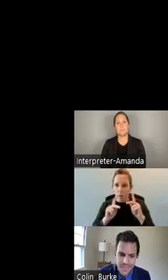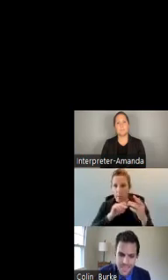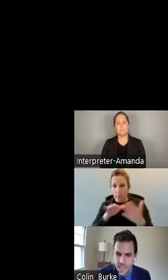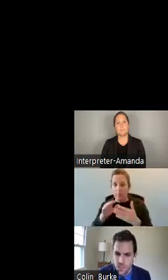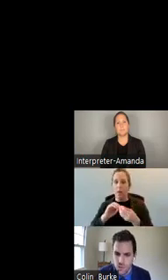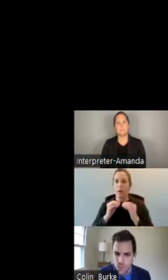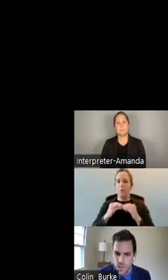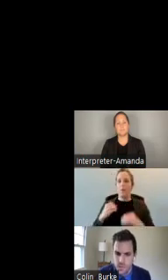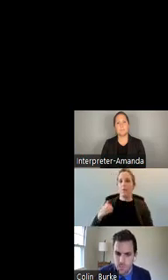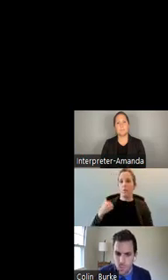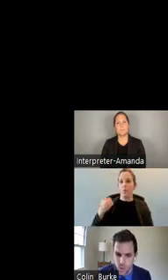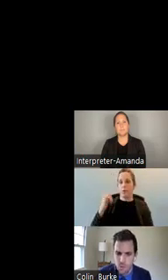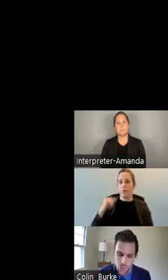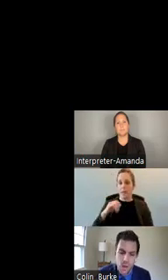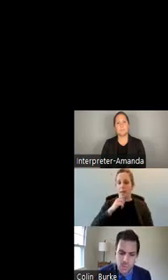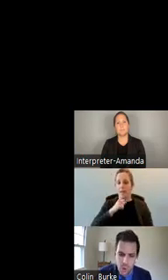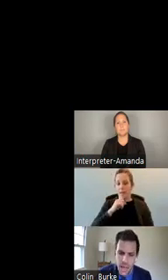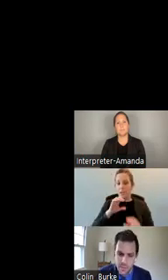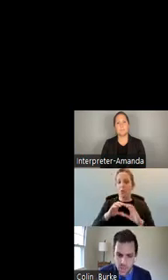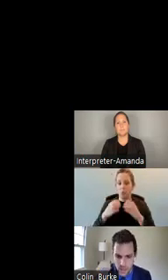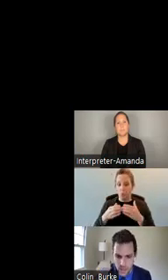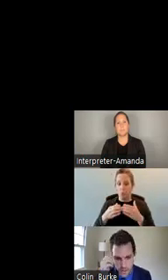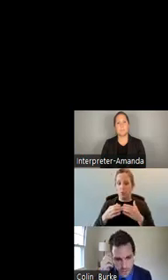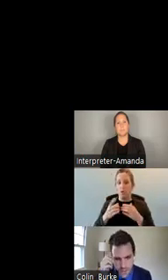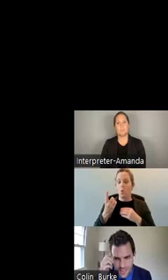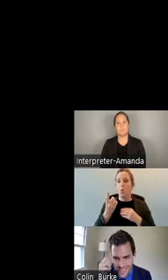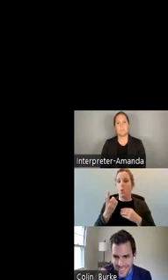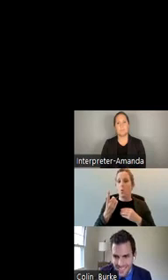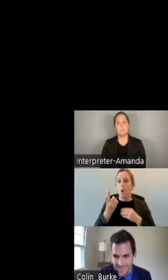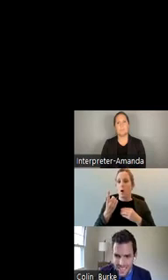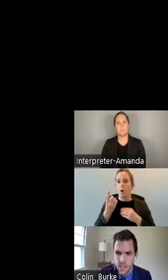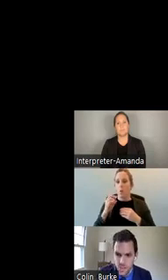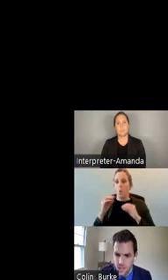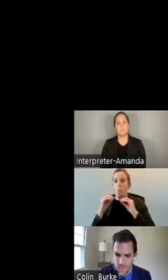in this age group with more than or one or more adverse childhood experiences is in larger samples